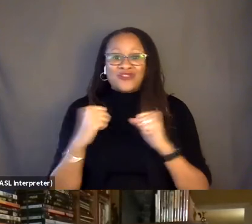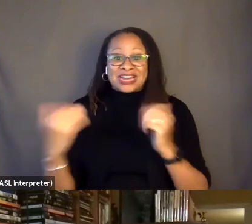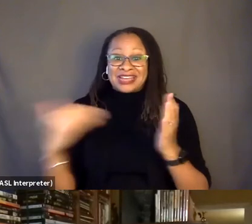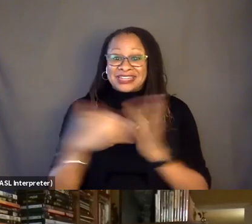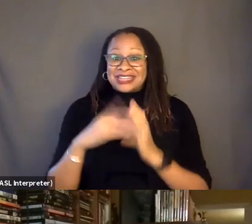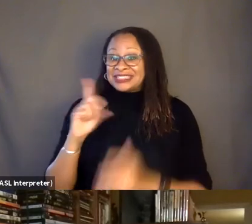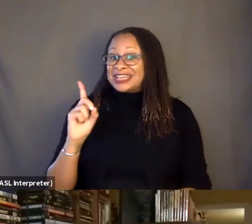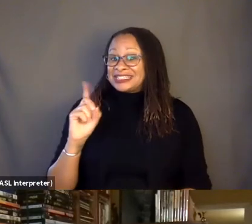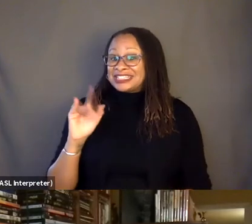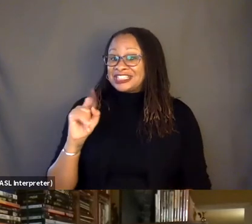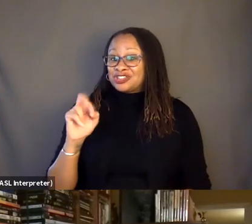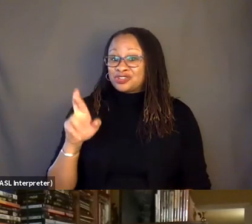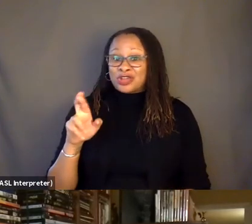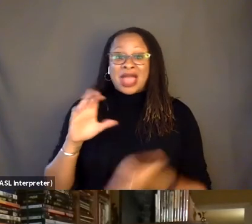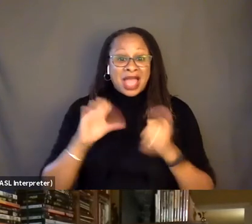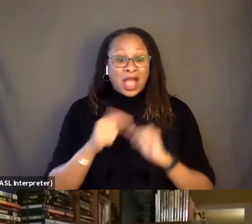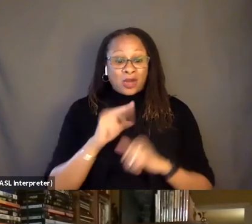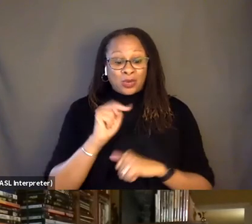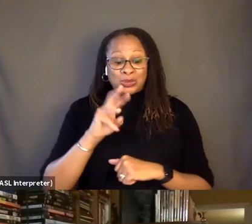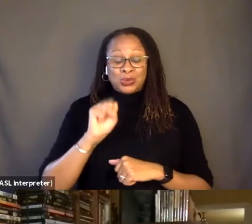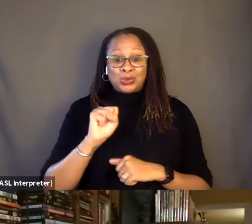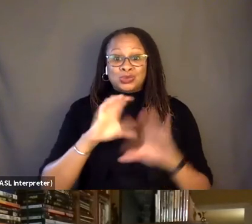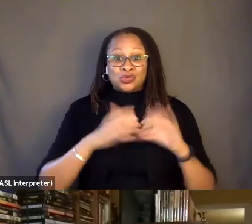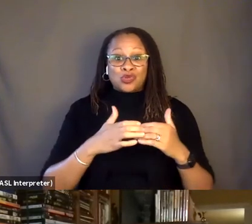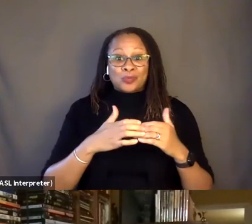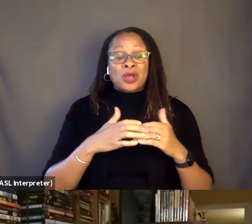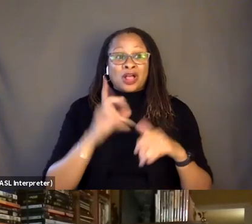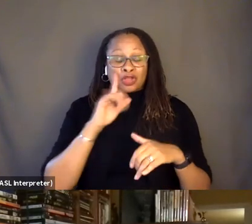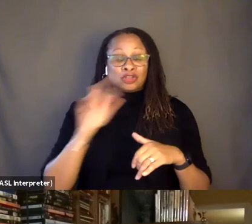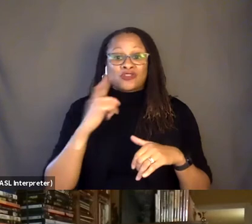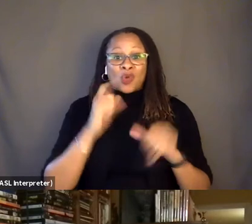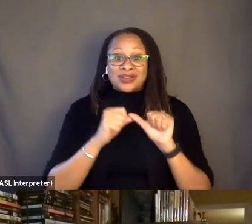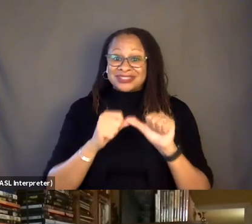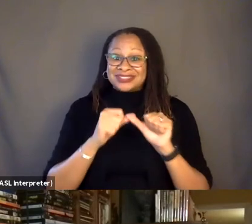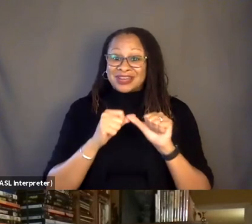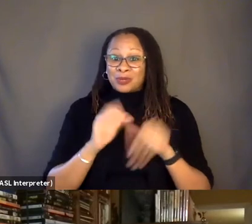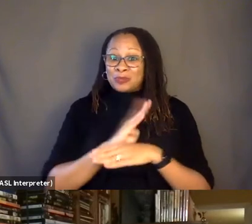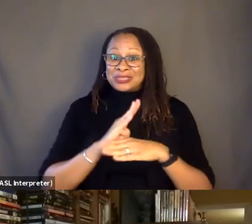How a news group looks for a sustainable business model. This is something we had to deal with because in the middle